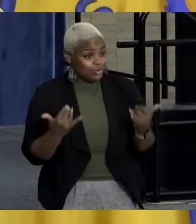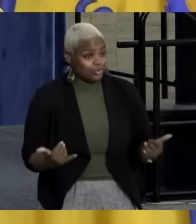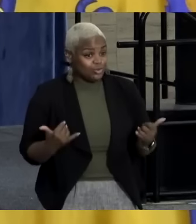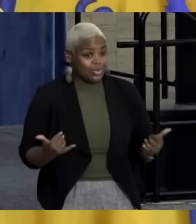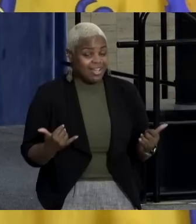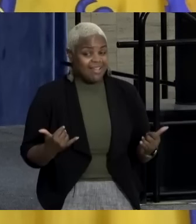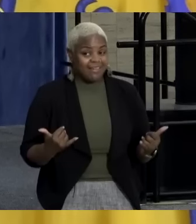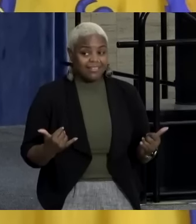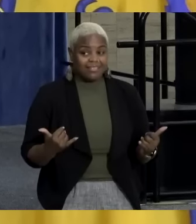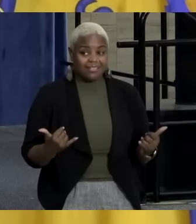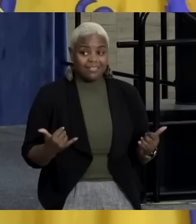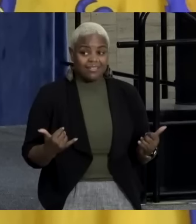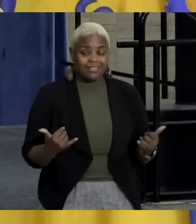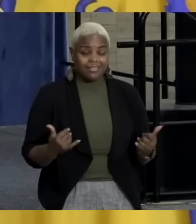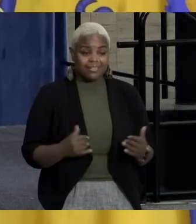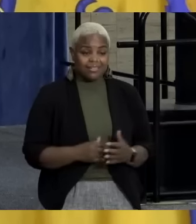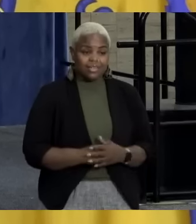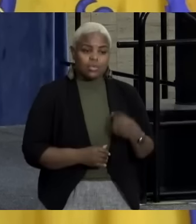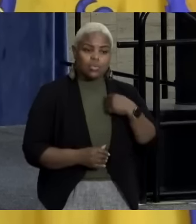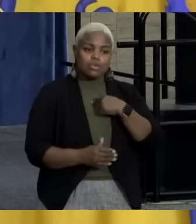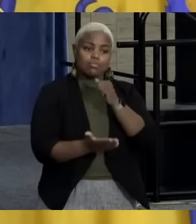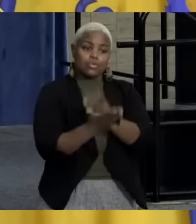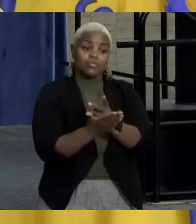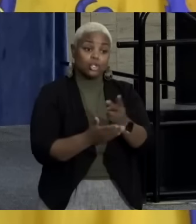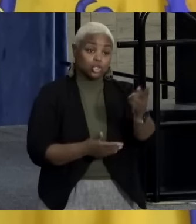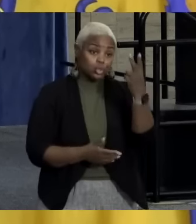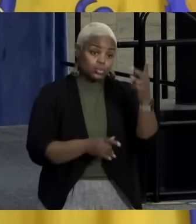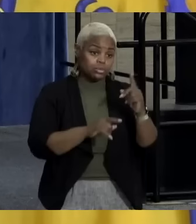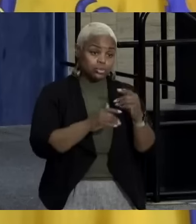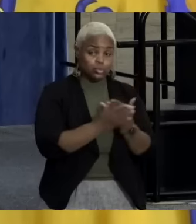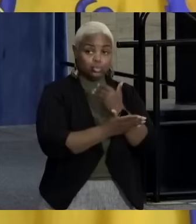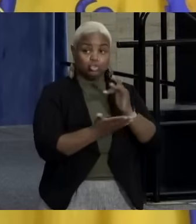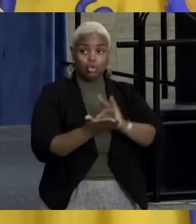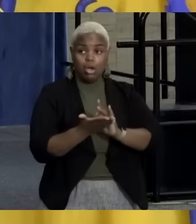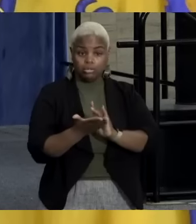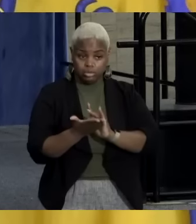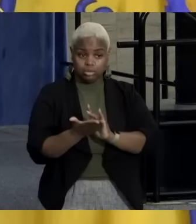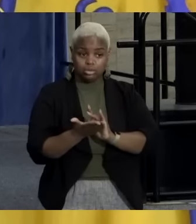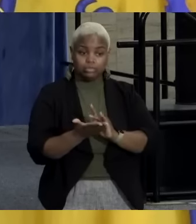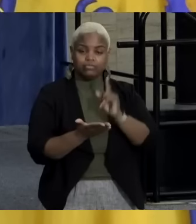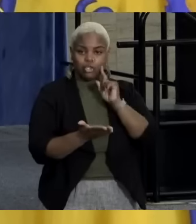We are also approving two new drugs for the treatment of menopausal symptoms. We are